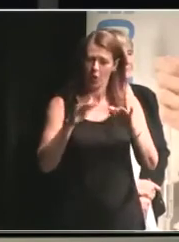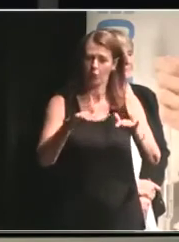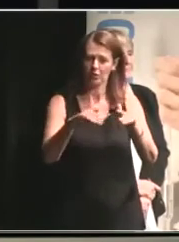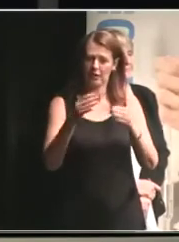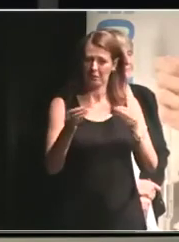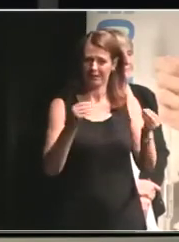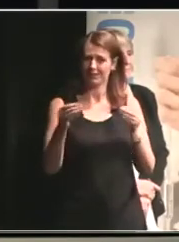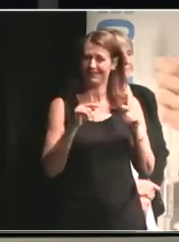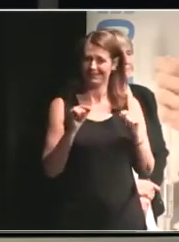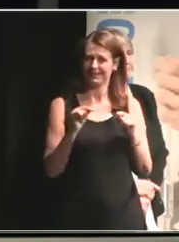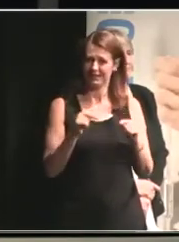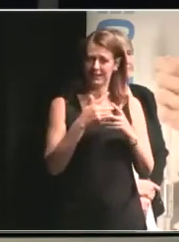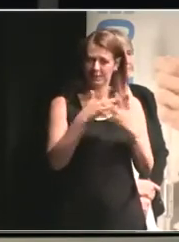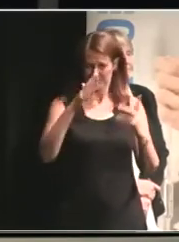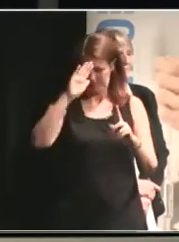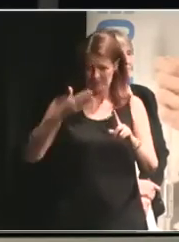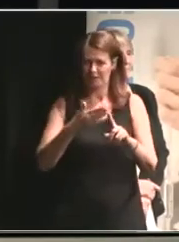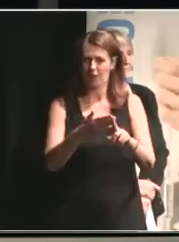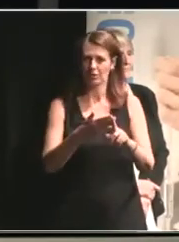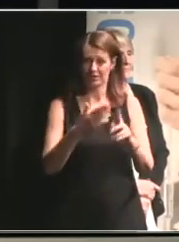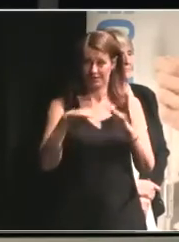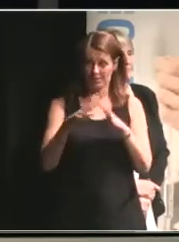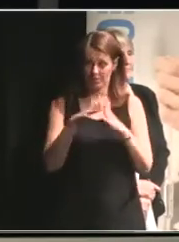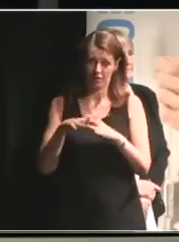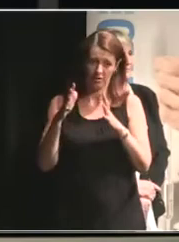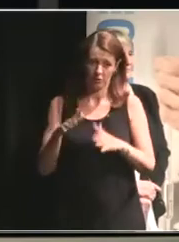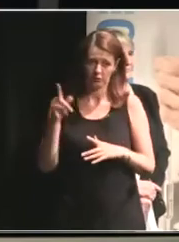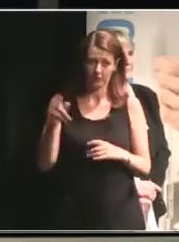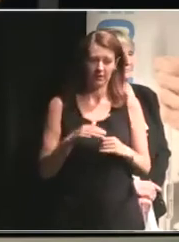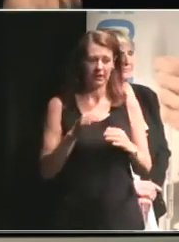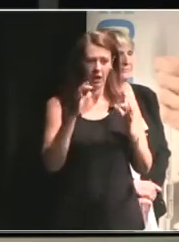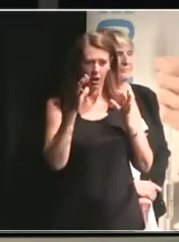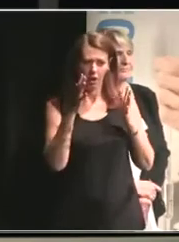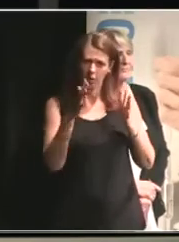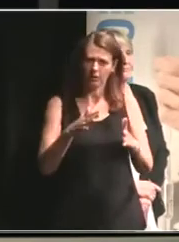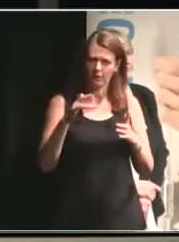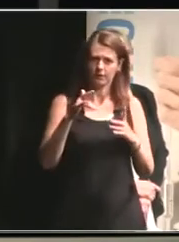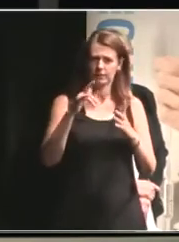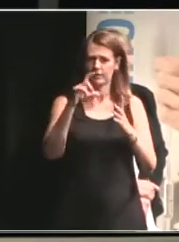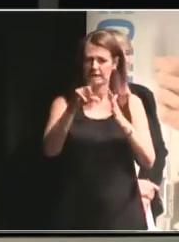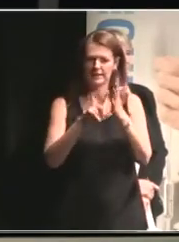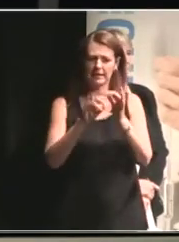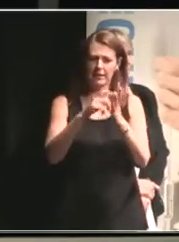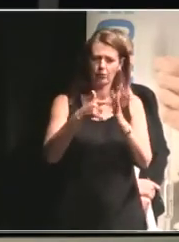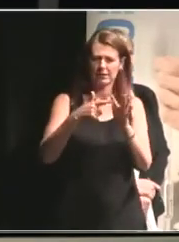gets a great deal of focus at least in the United States. A lot of celebrities are getting involved in this and everything